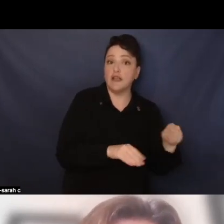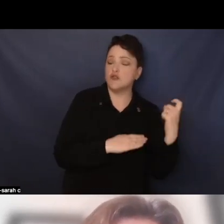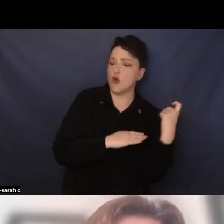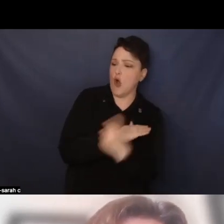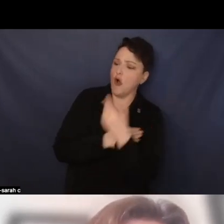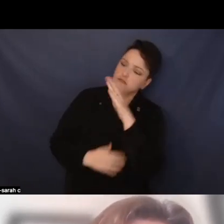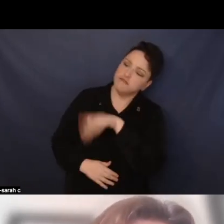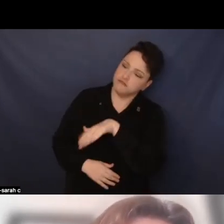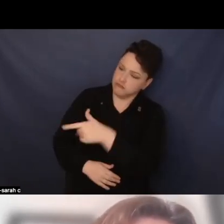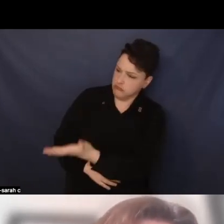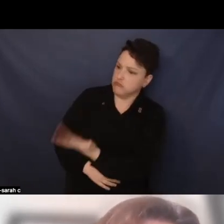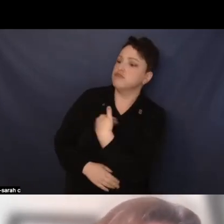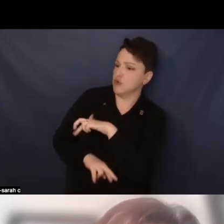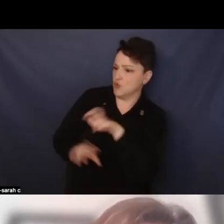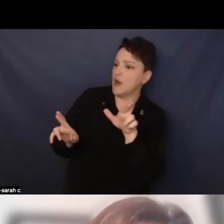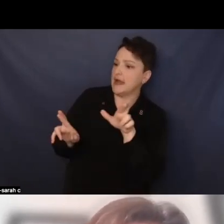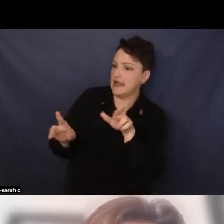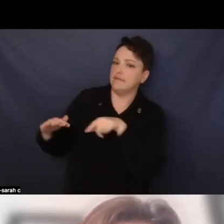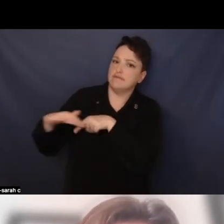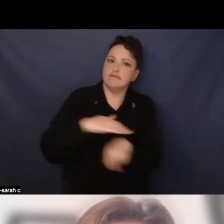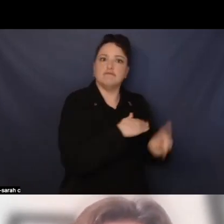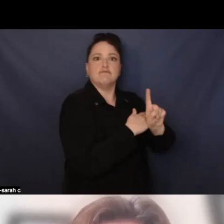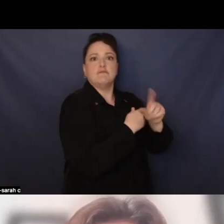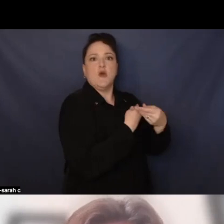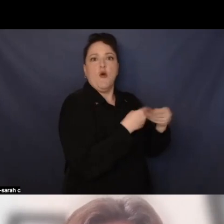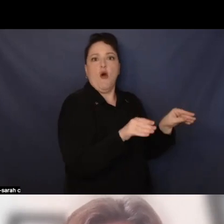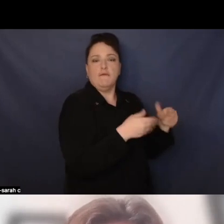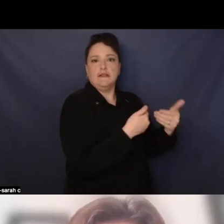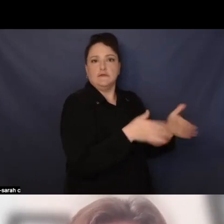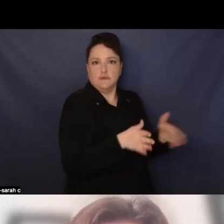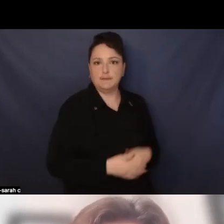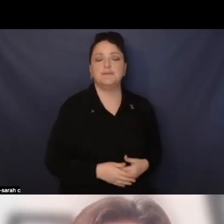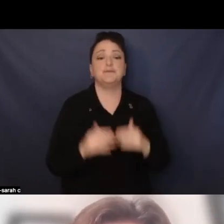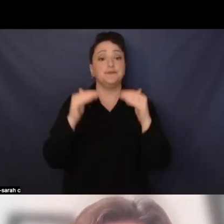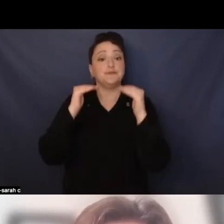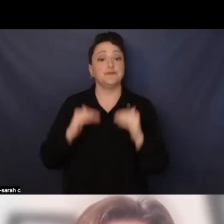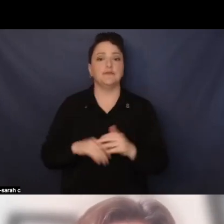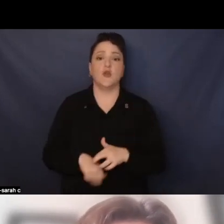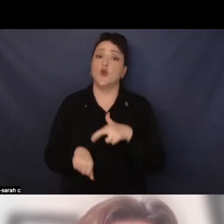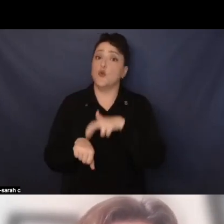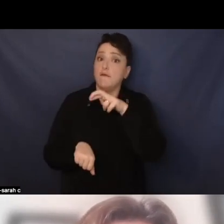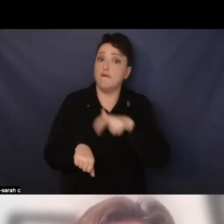Referral to a different healthcare facility that does have COVID protocols. Healthcare